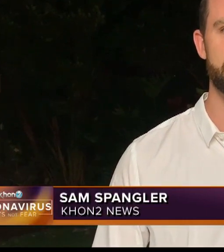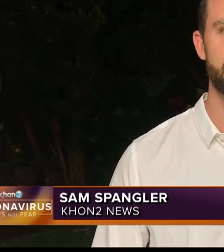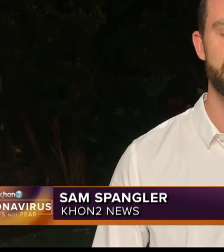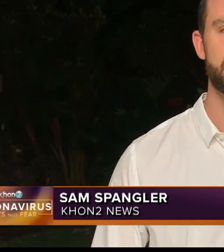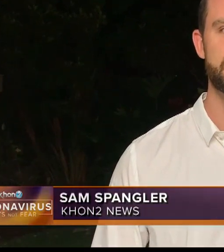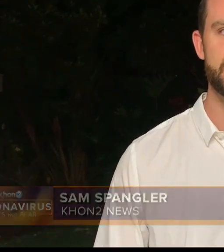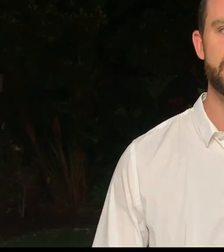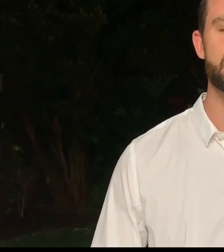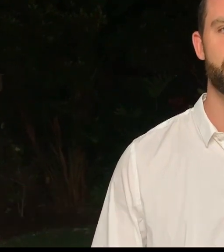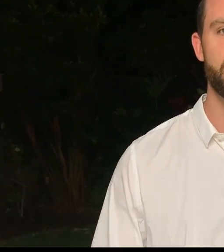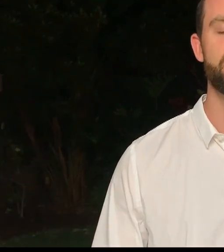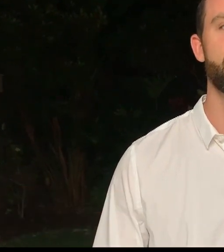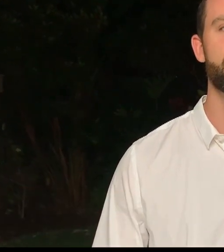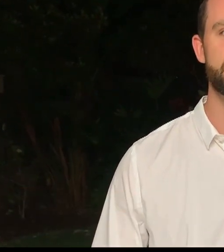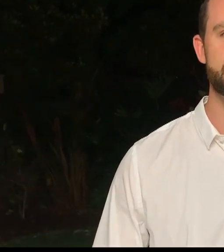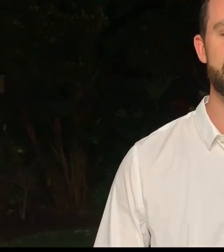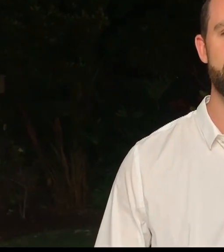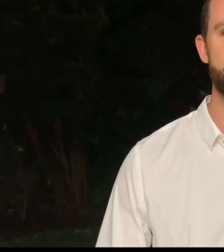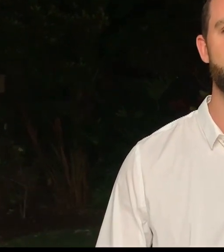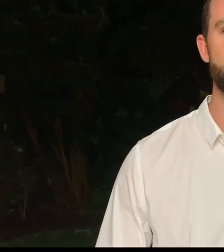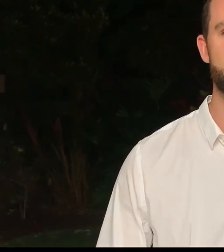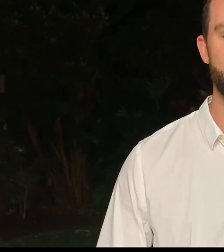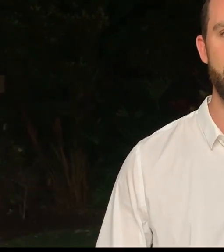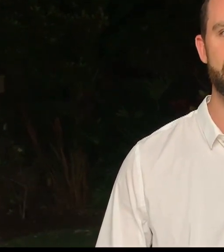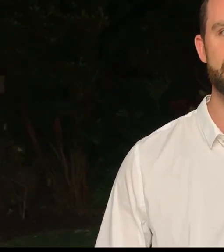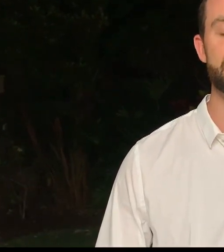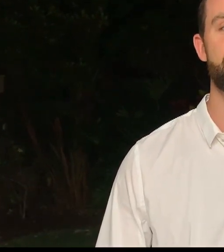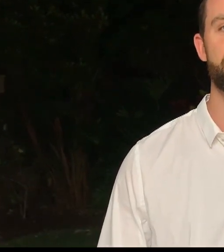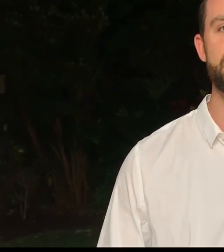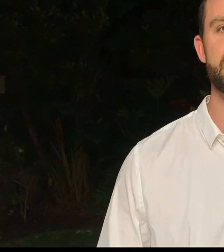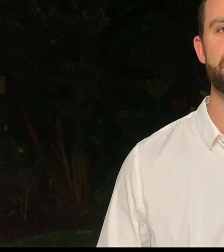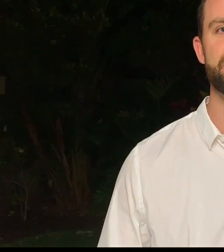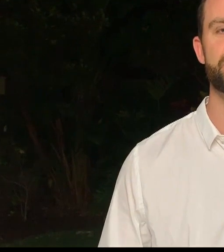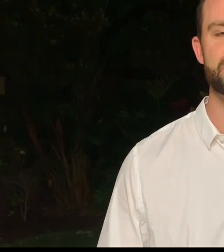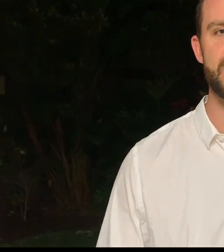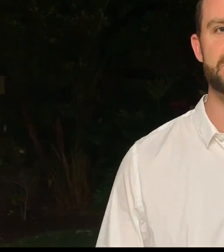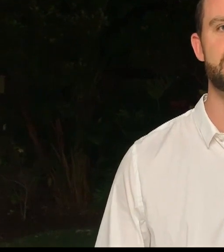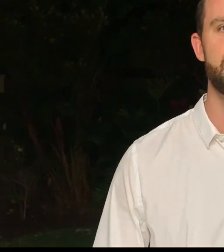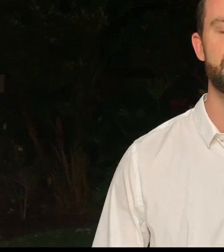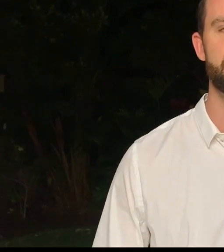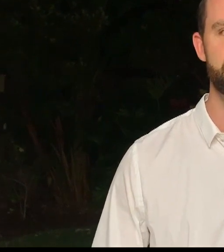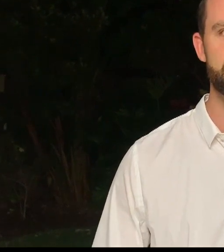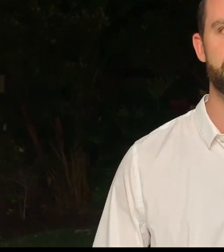PROGRAM...SAM SPANGLER KHON2 NEWS WORKING FOR HAWAII... "